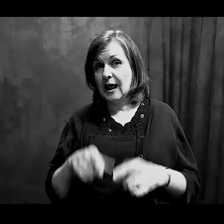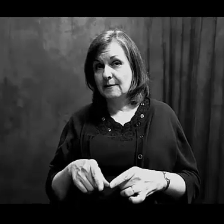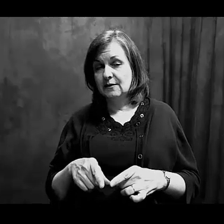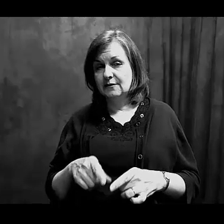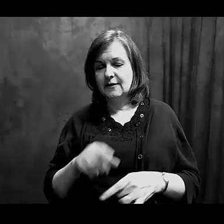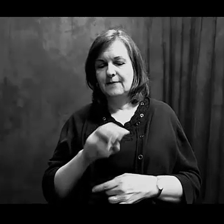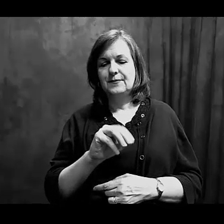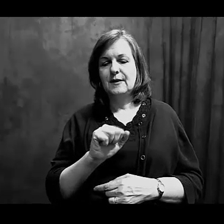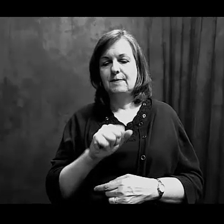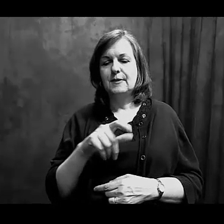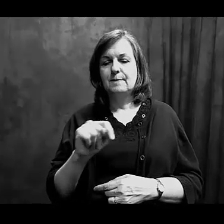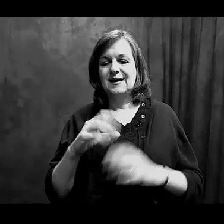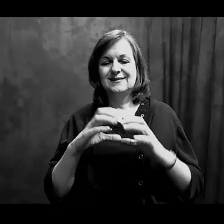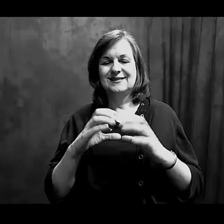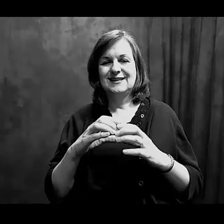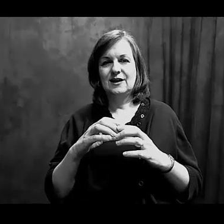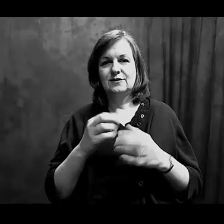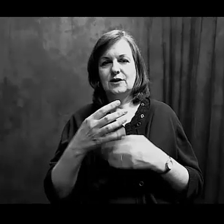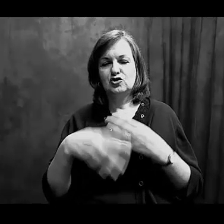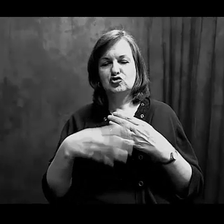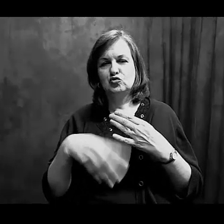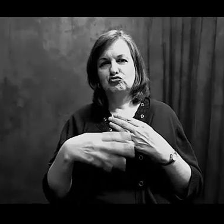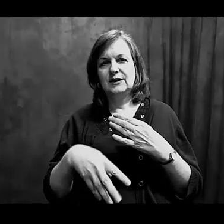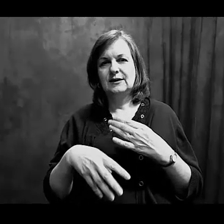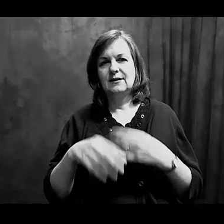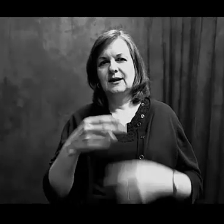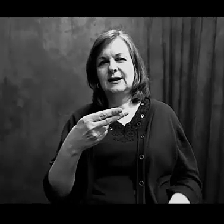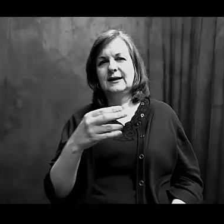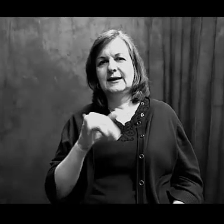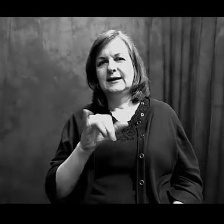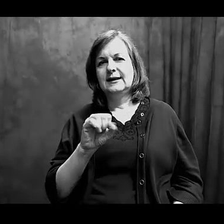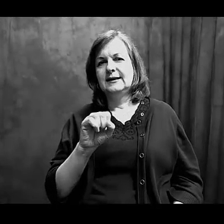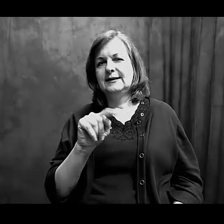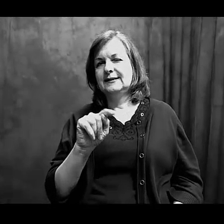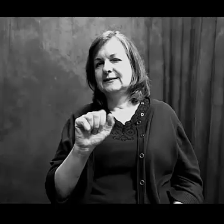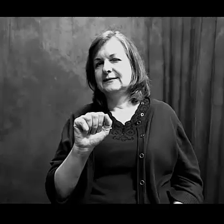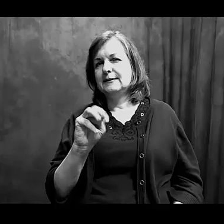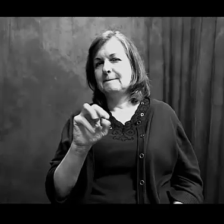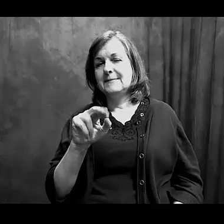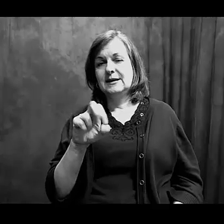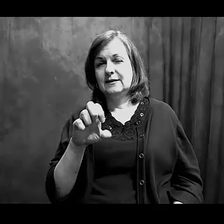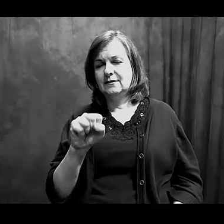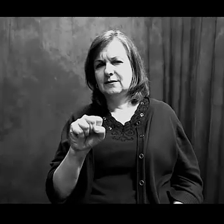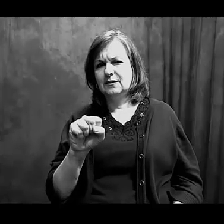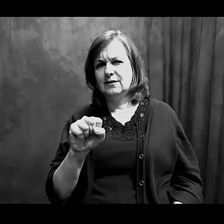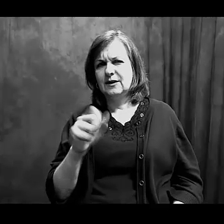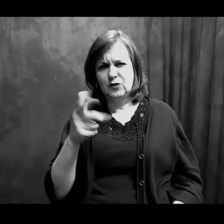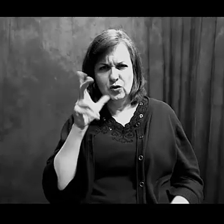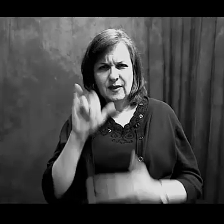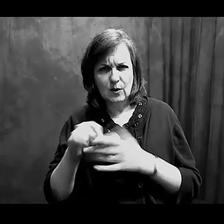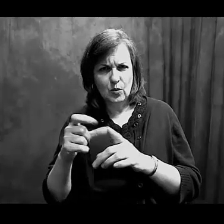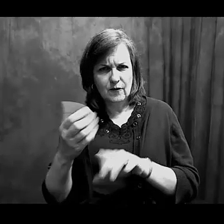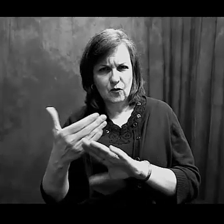is the mast cells secrete histamines - where have you heard histamine before??